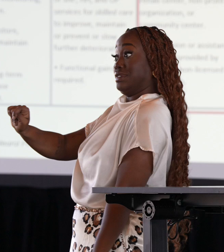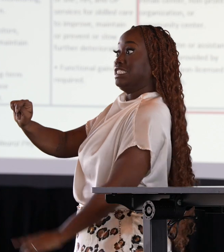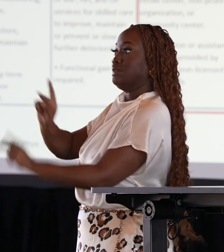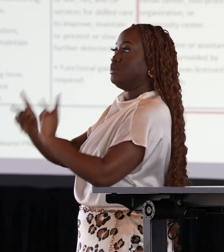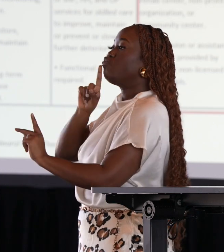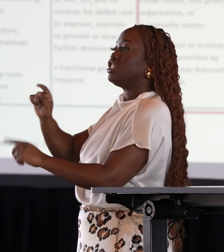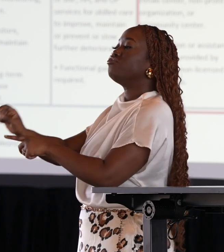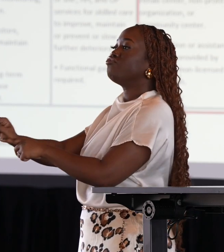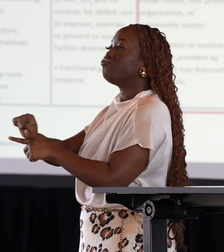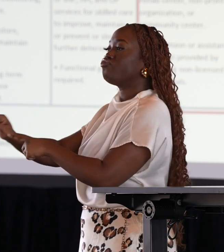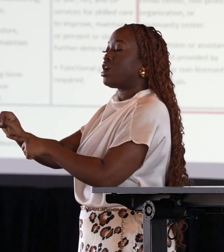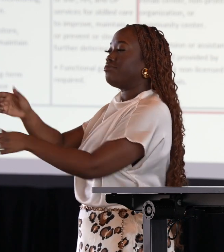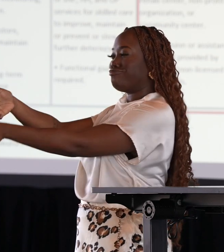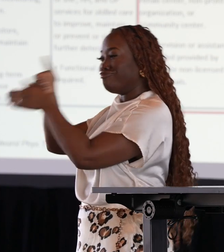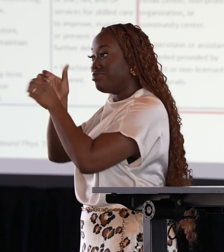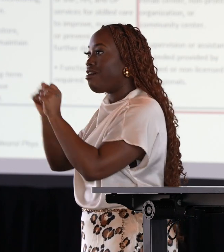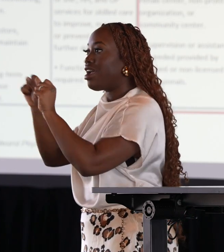in adaptive exercise that can be the supports needed.